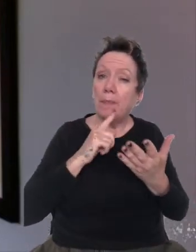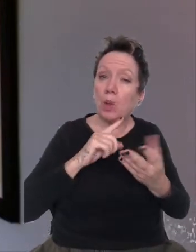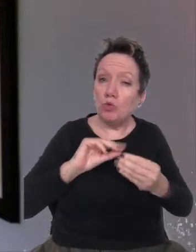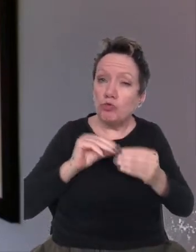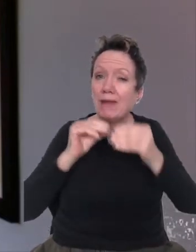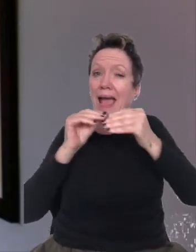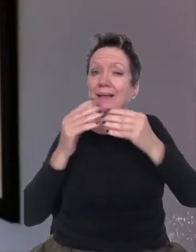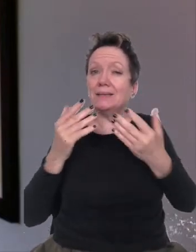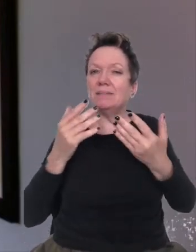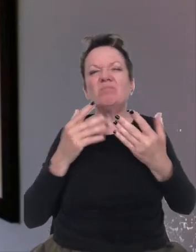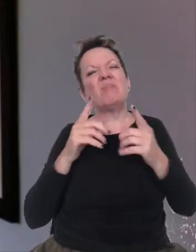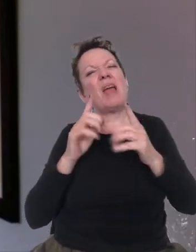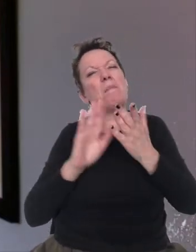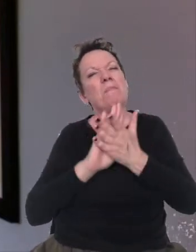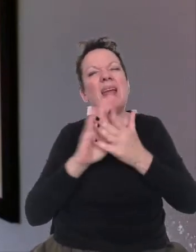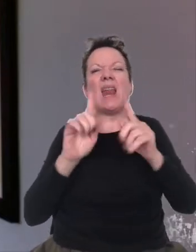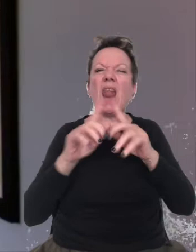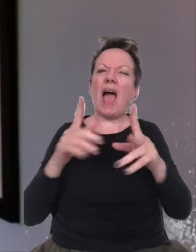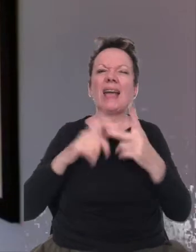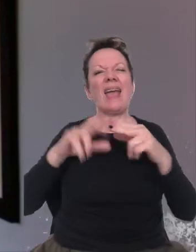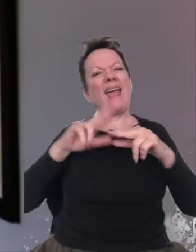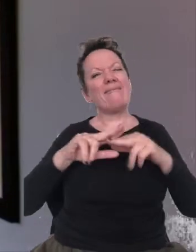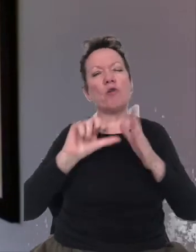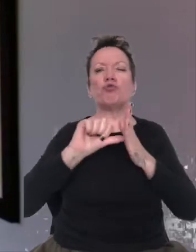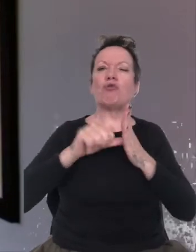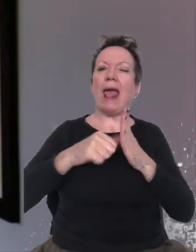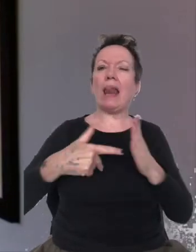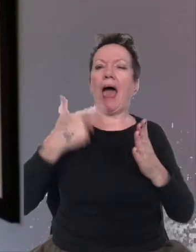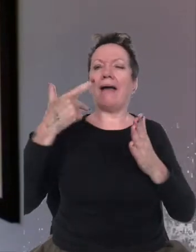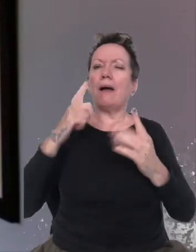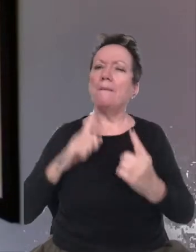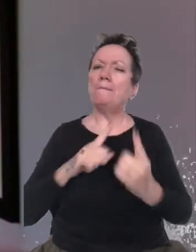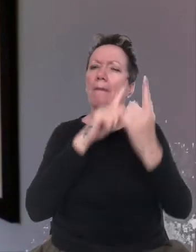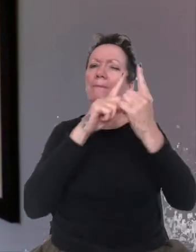conversations you might have before show after a workshop, passing by